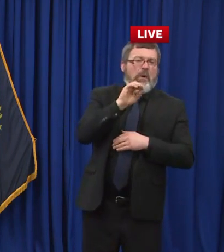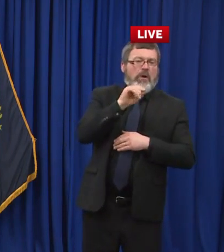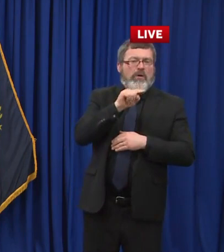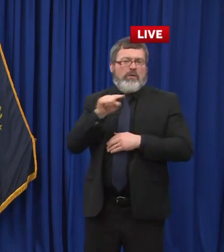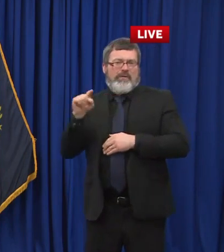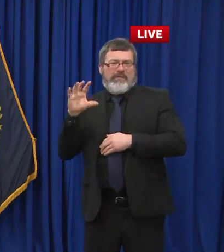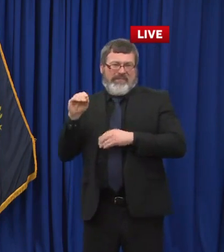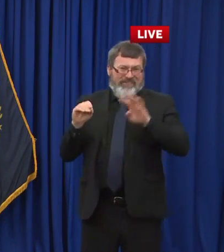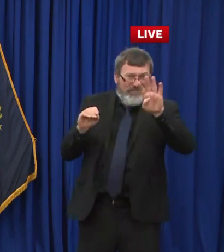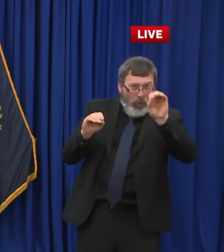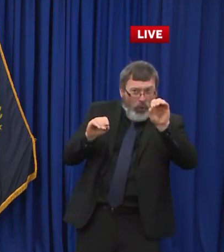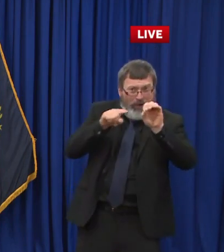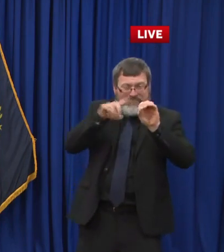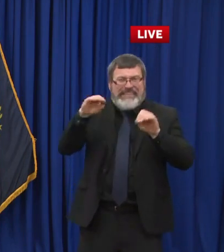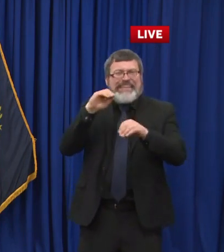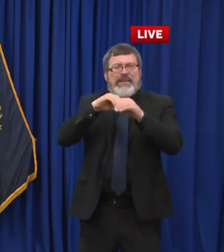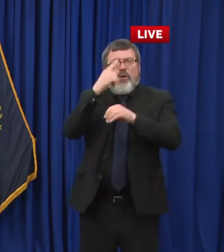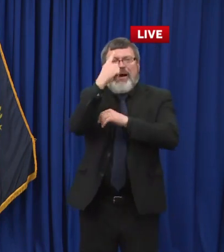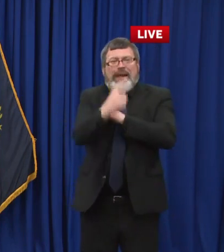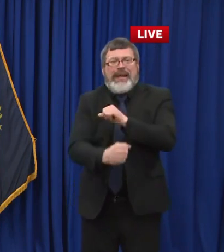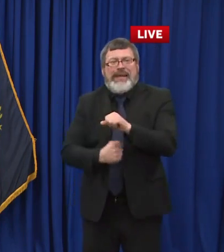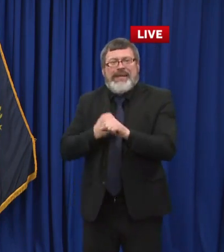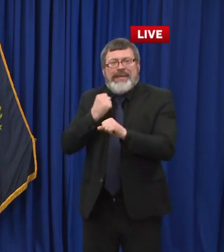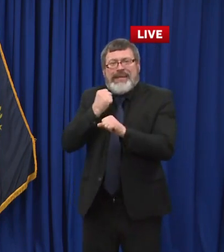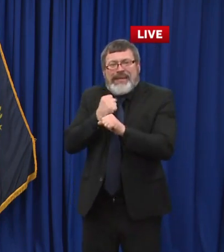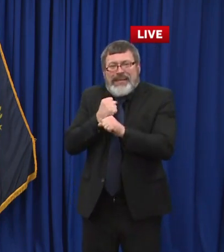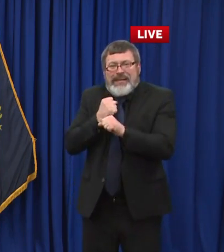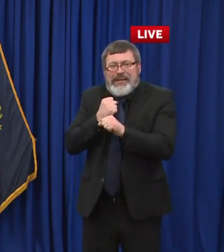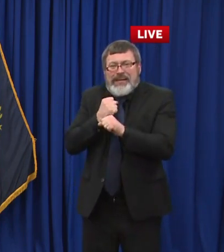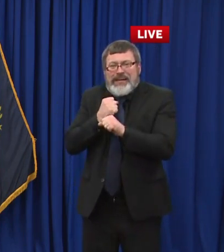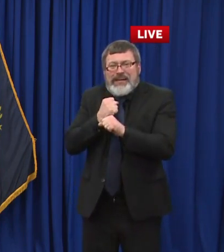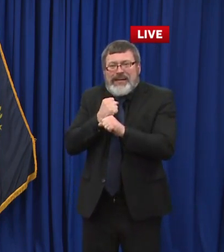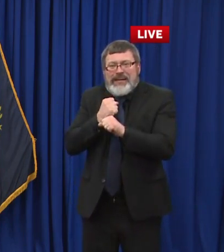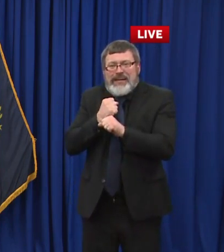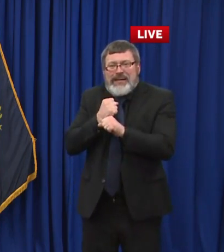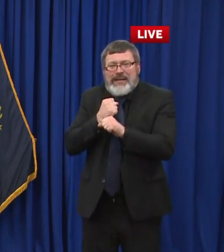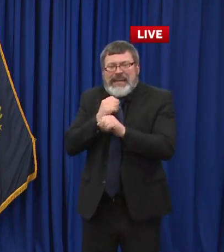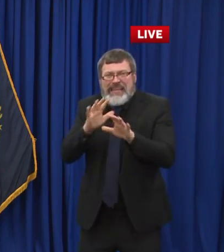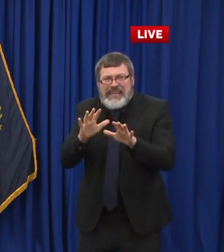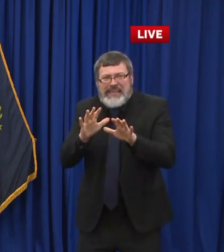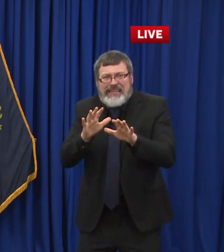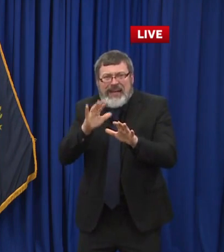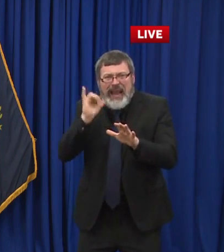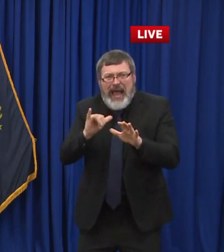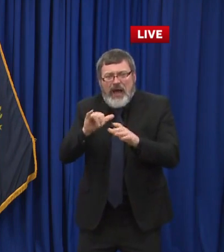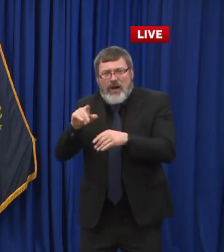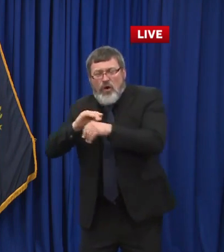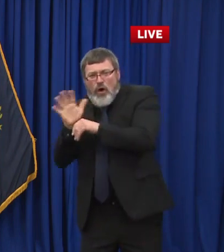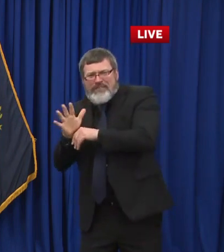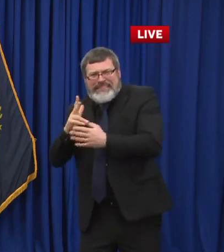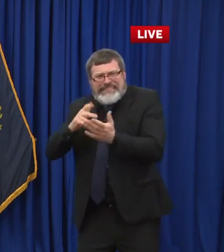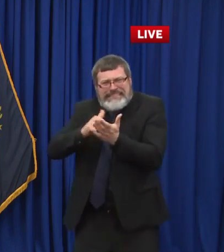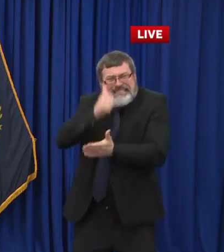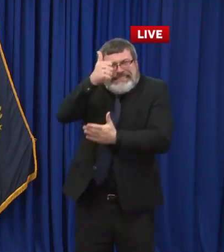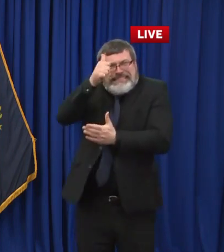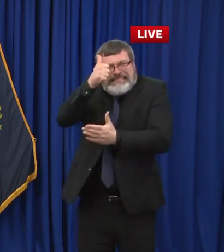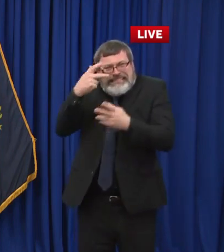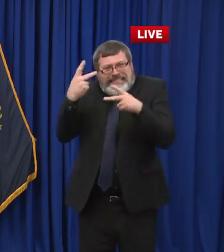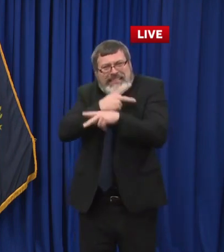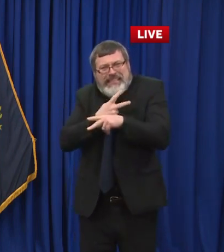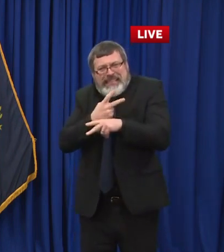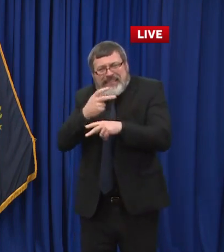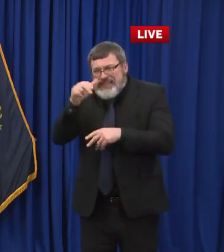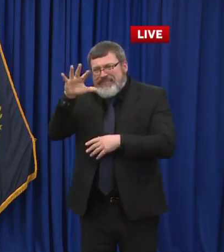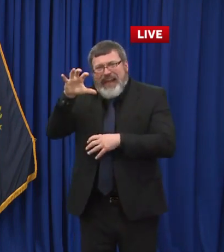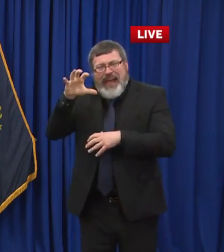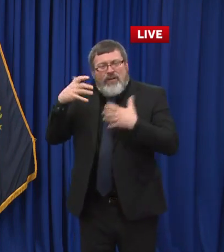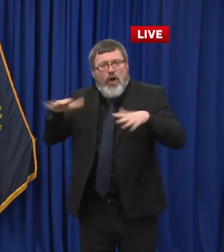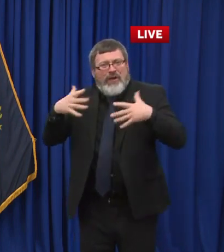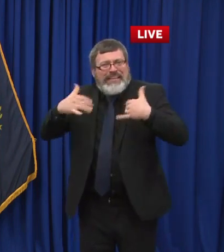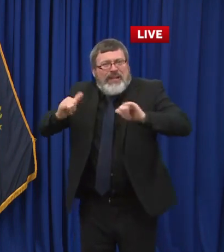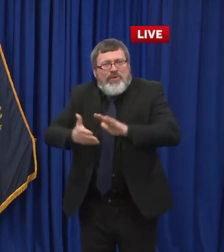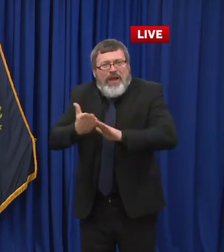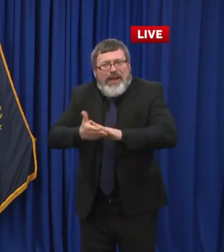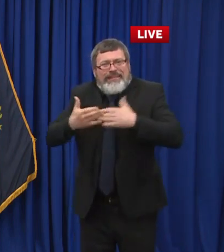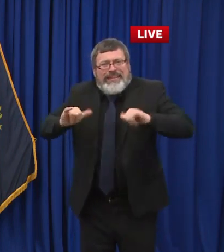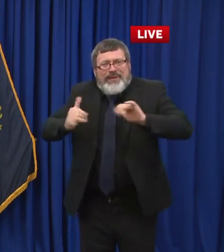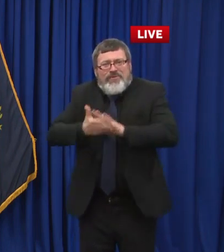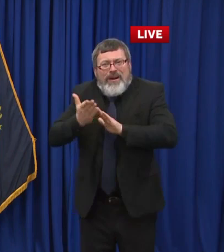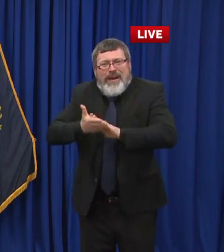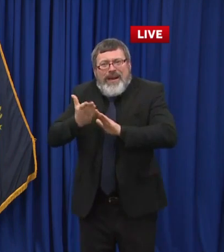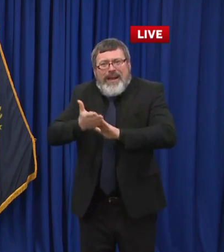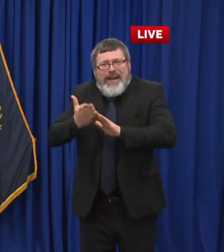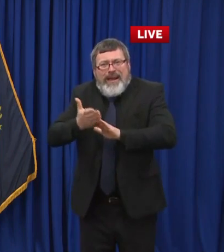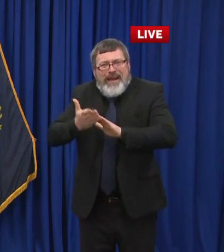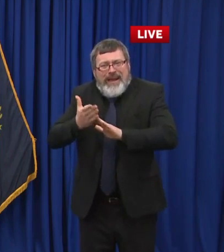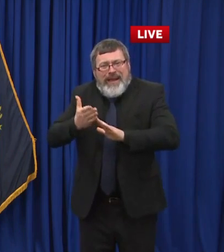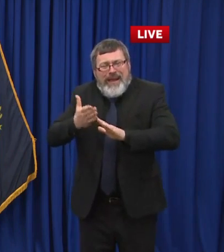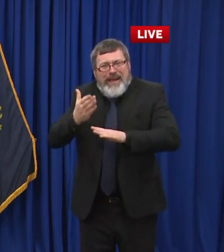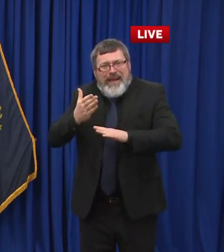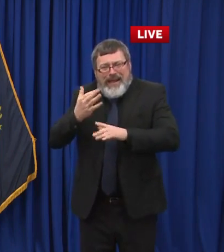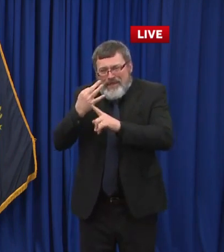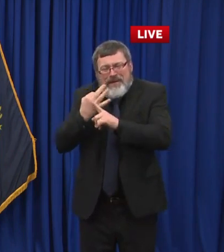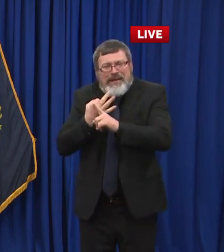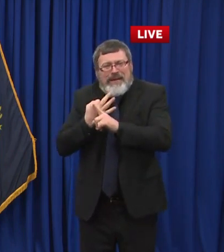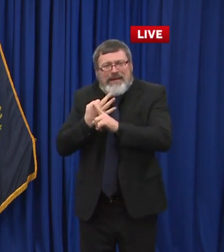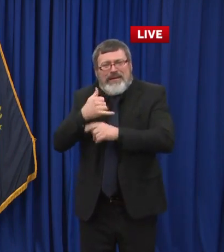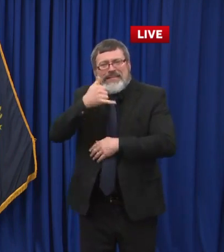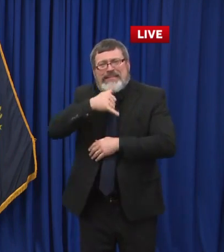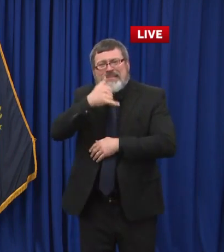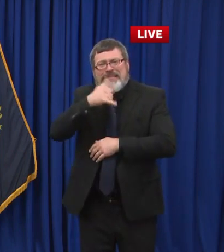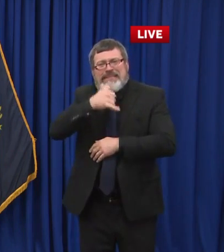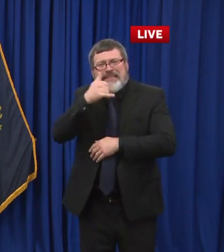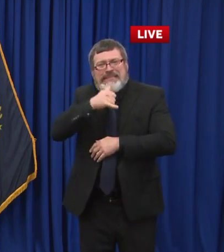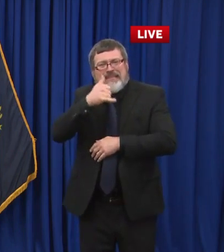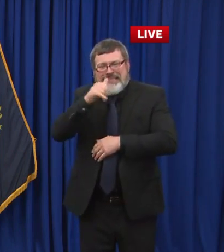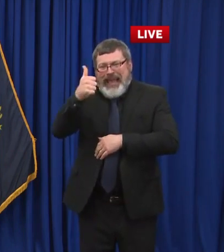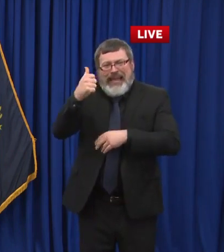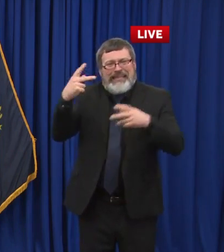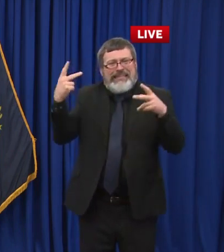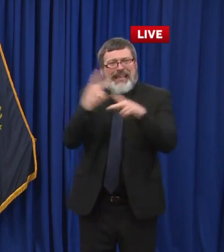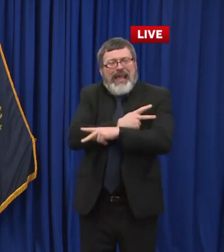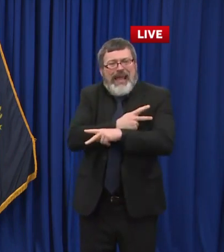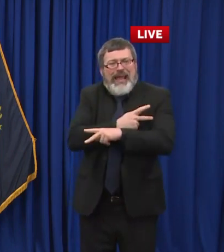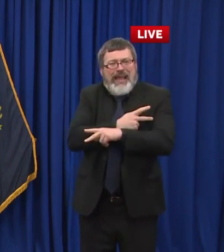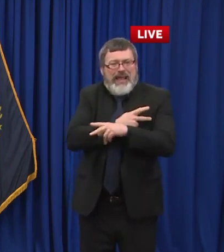THE NUMBER OF DEATHS FROM COVID-19 SO FAR DURING THIS PANDEMIC IS 544, SO TH DEATHS FROM COVID-19 OVER THE LAST NINE MONTHS OF THIS PANDEMIC IN NEW HAMPSHIRE ARE AT LEAST 10 TIMES